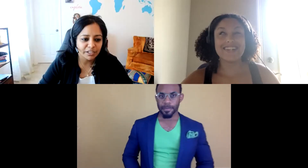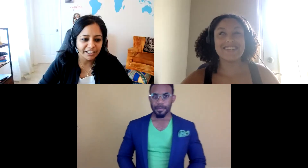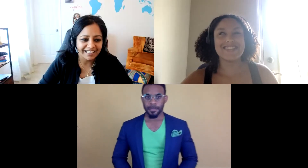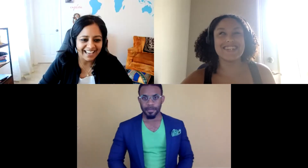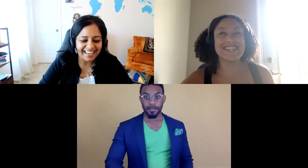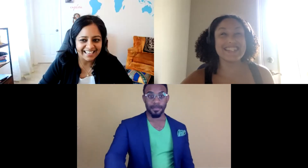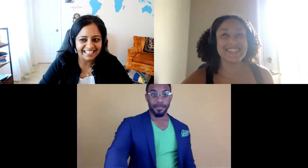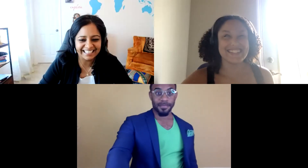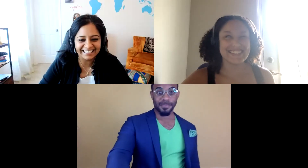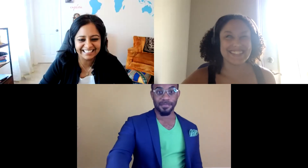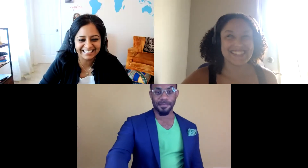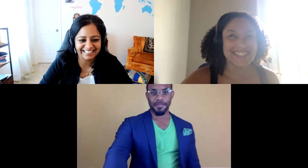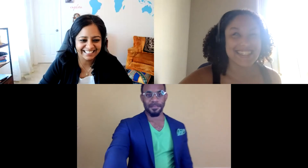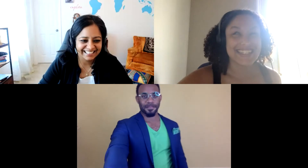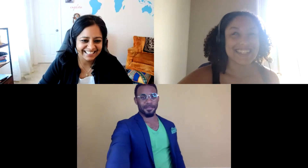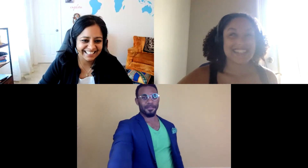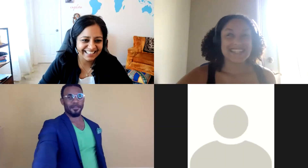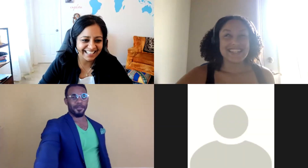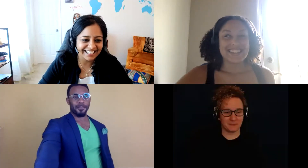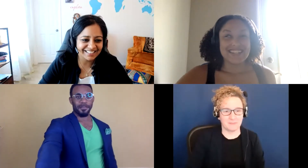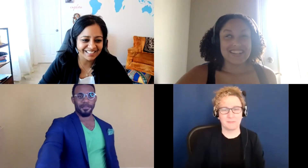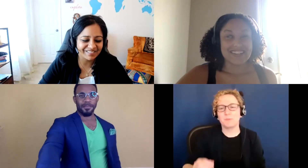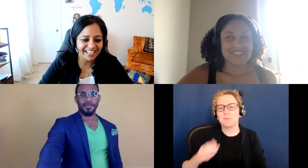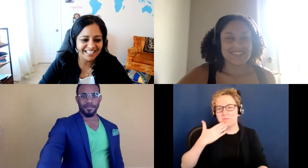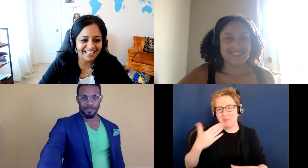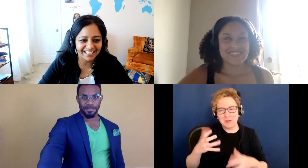Thank you so much.